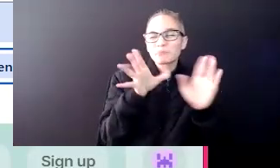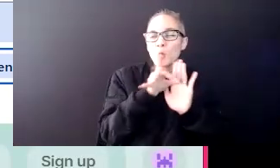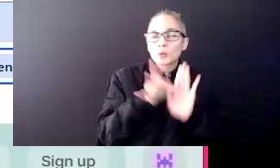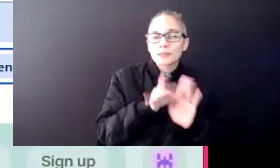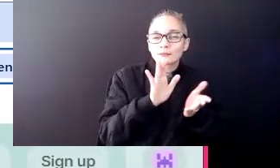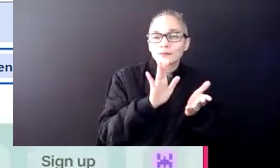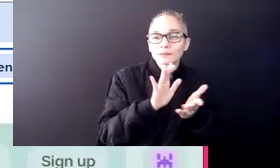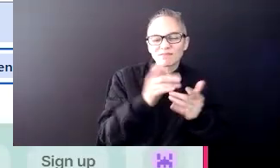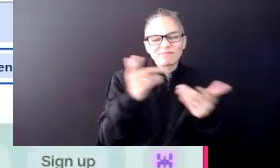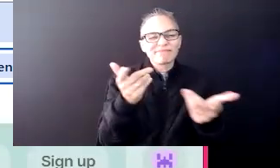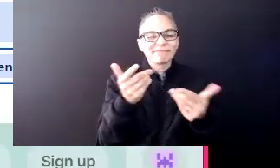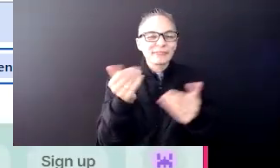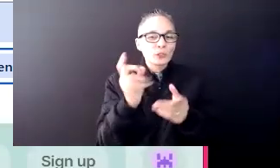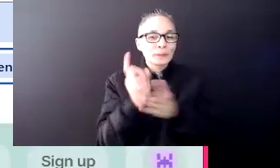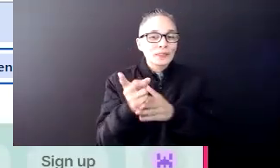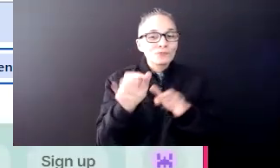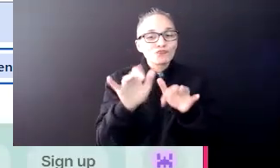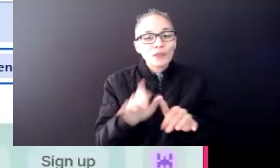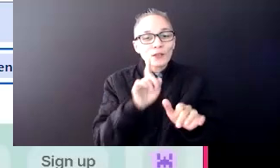So I'll give you a few minutes to just write your responses.